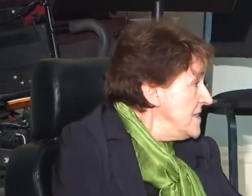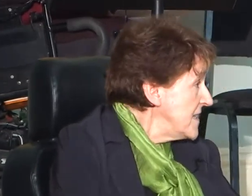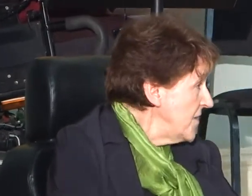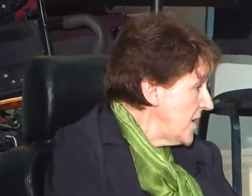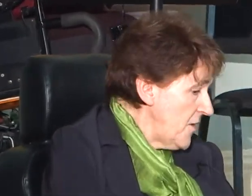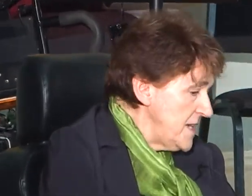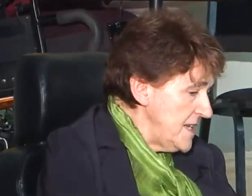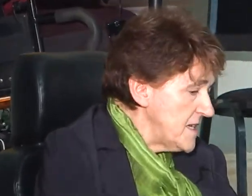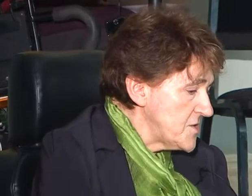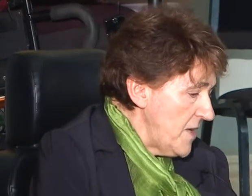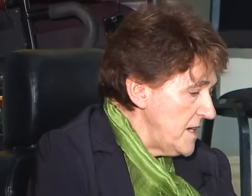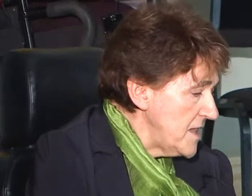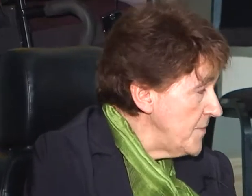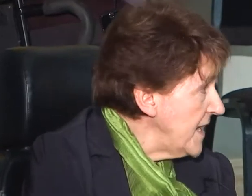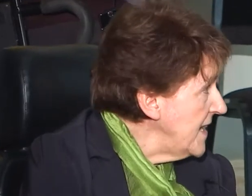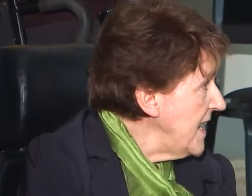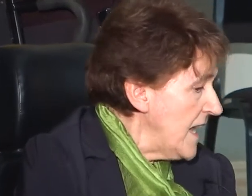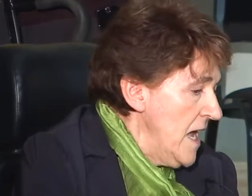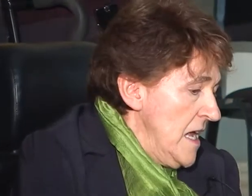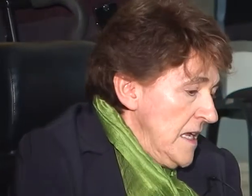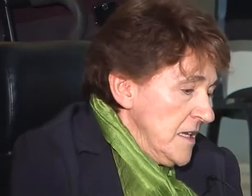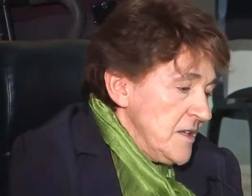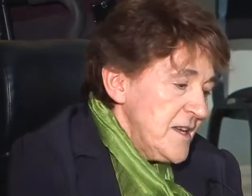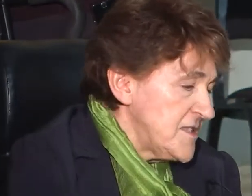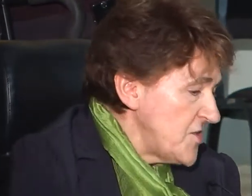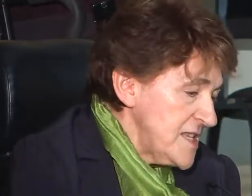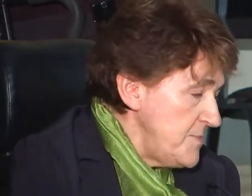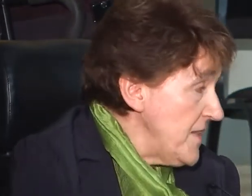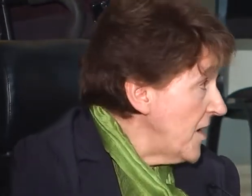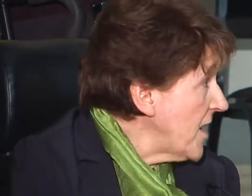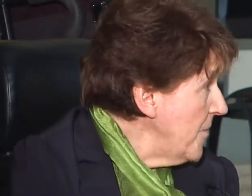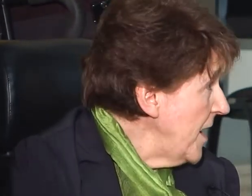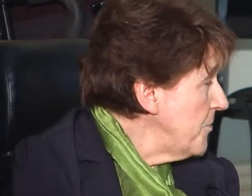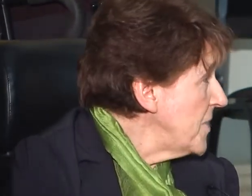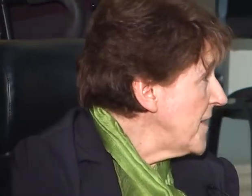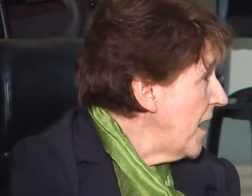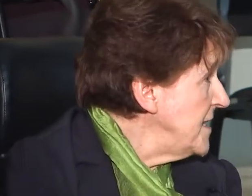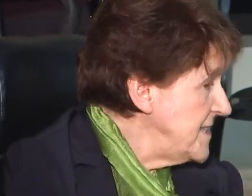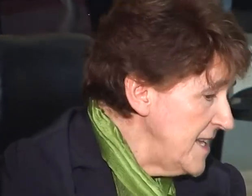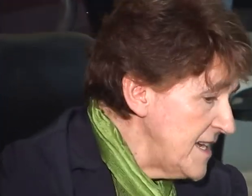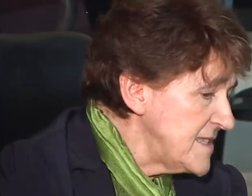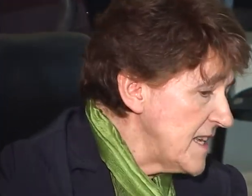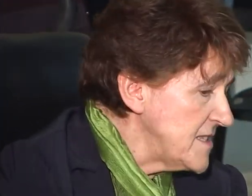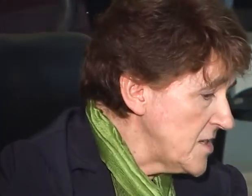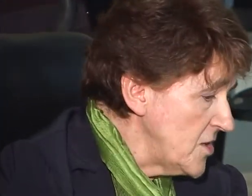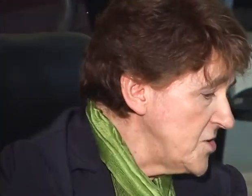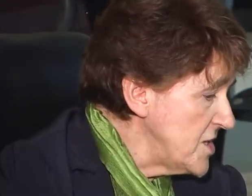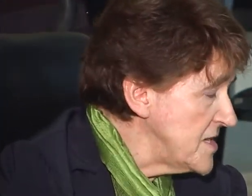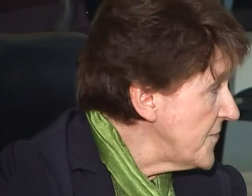to give their ideas right at the beginning. 'Cause trust me, they'll come out with ideas and solutions